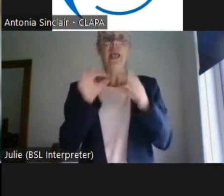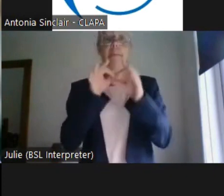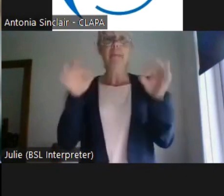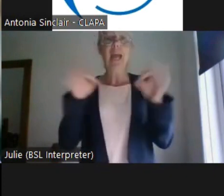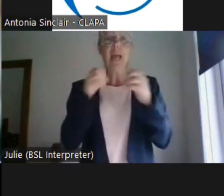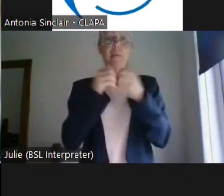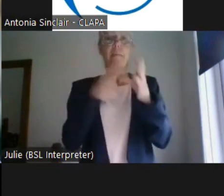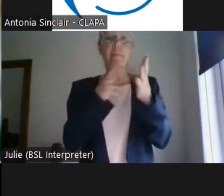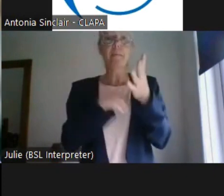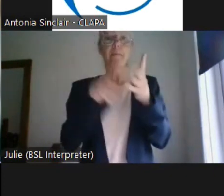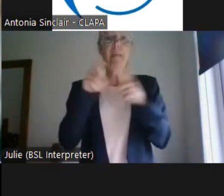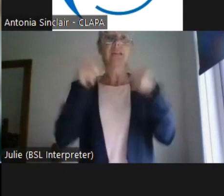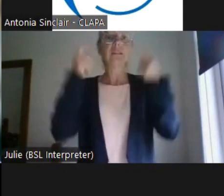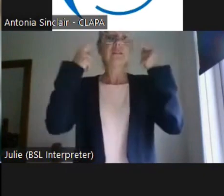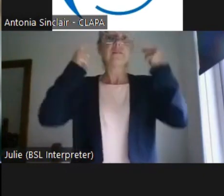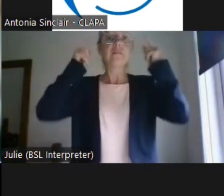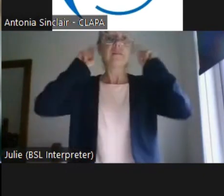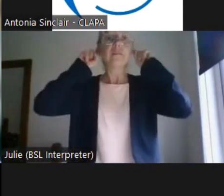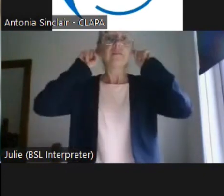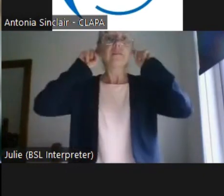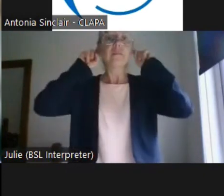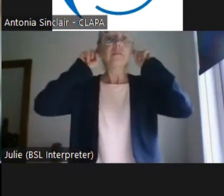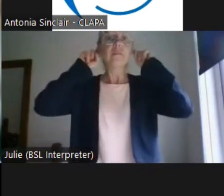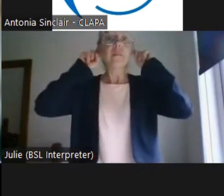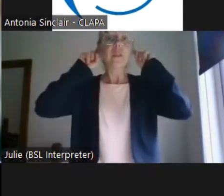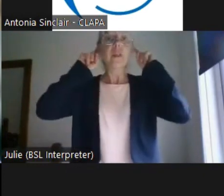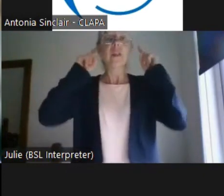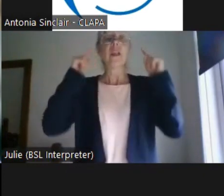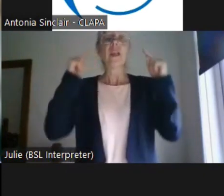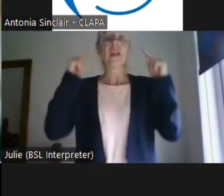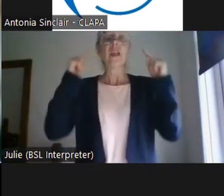um the sort of the back so it bypasses the middle ear so you'd normally have